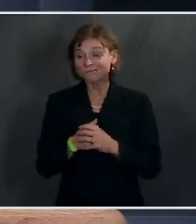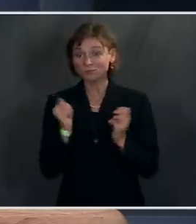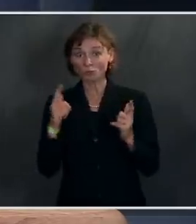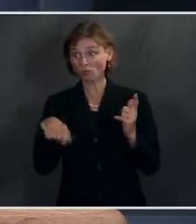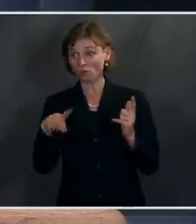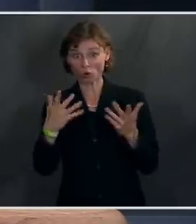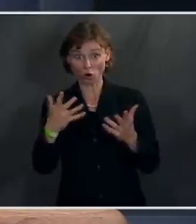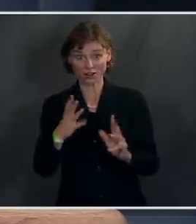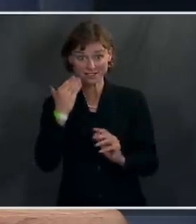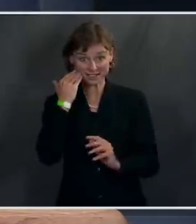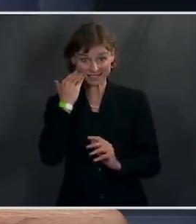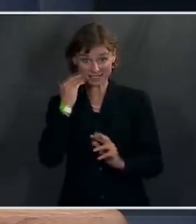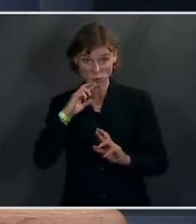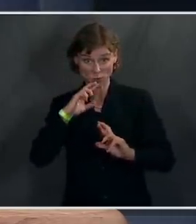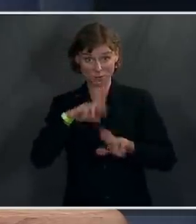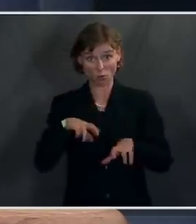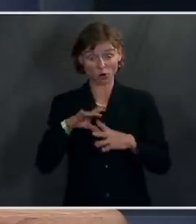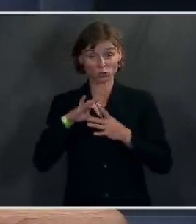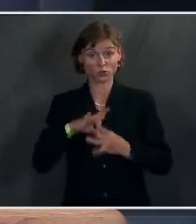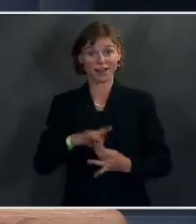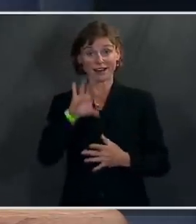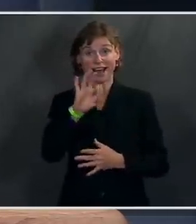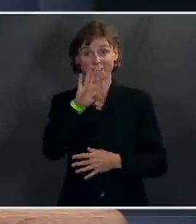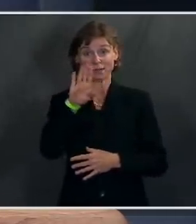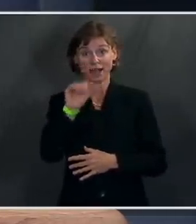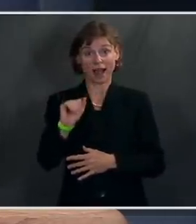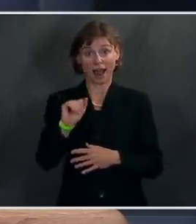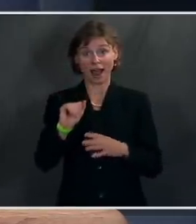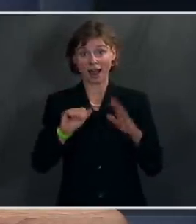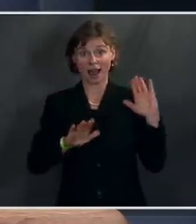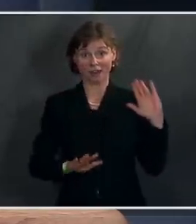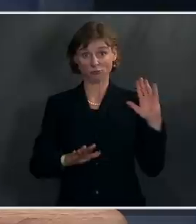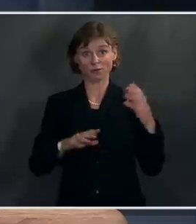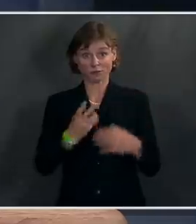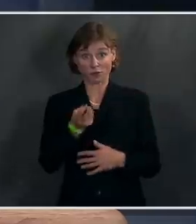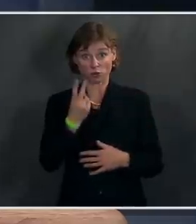of the FBI confirmation that two FBI agents are deceased